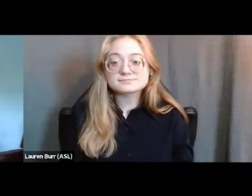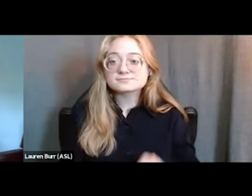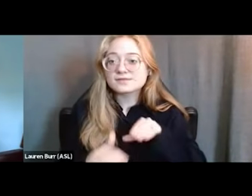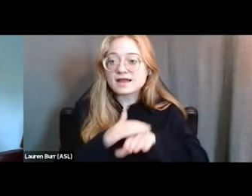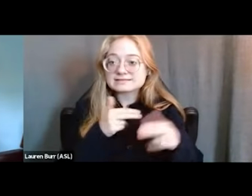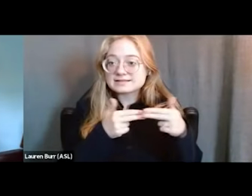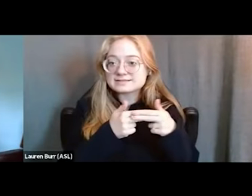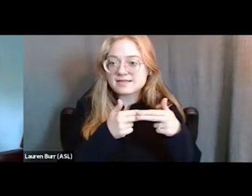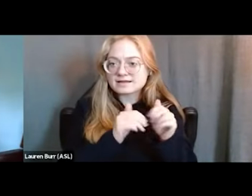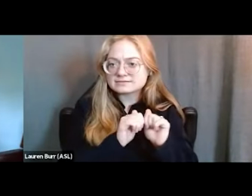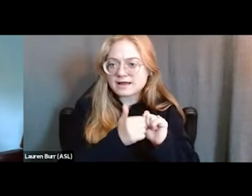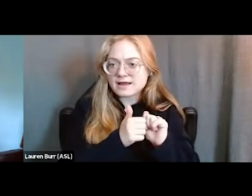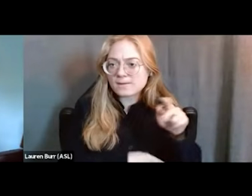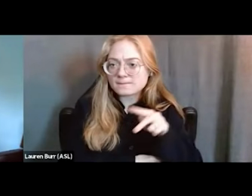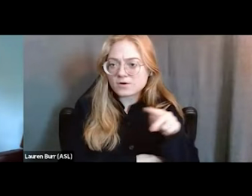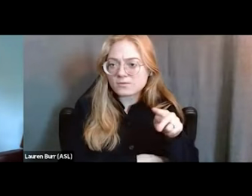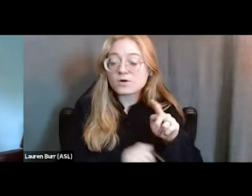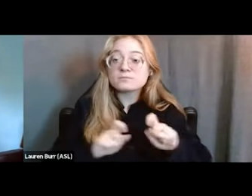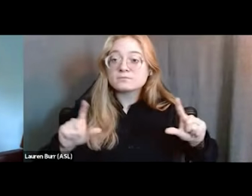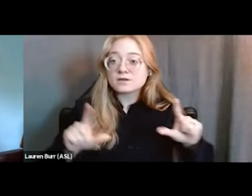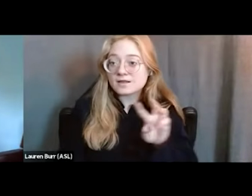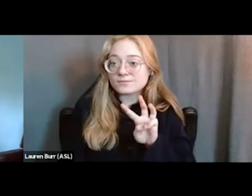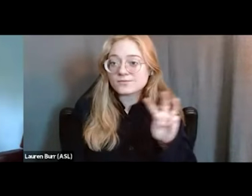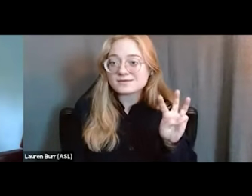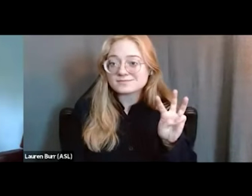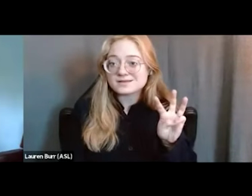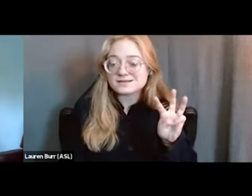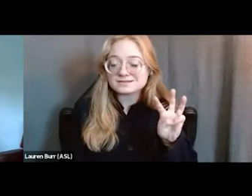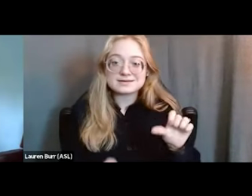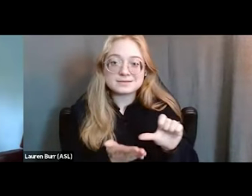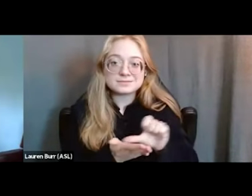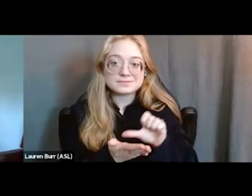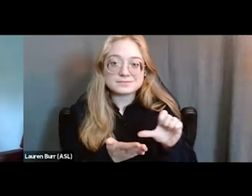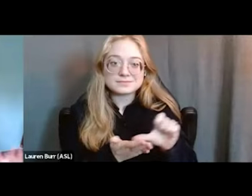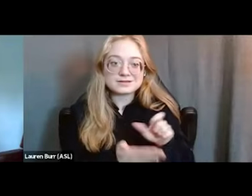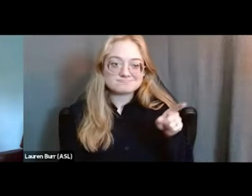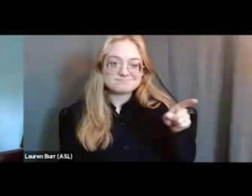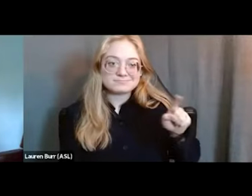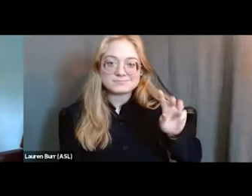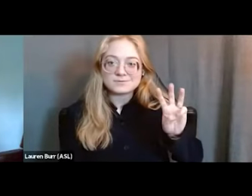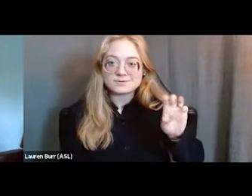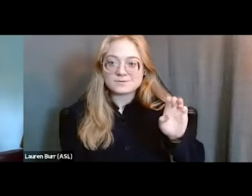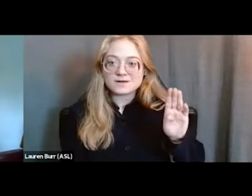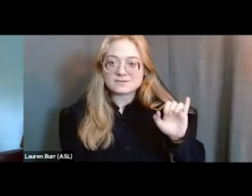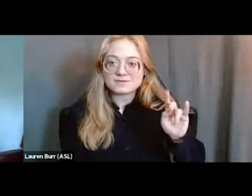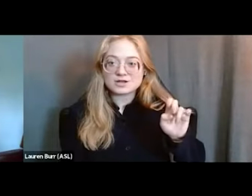you can go ahead and go to our website, go to the page on this webinar event, scroll down to the bottom